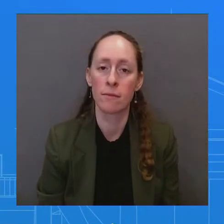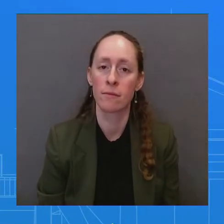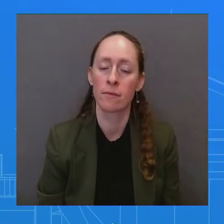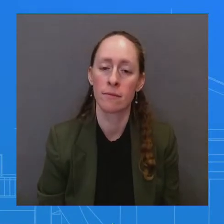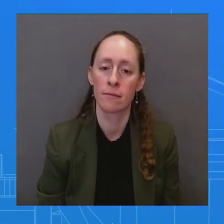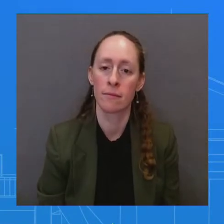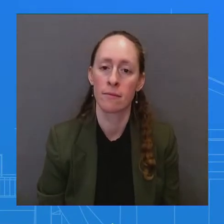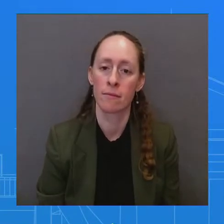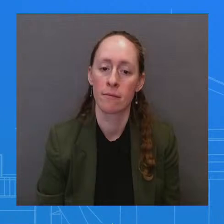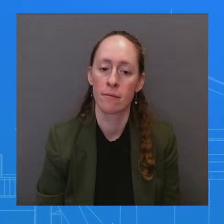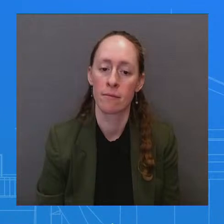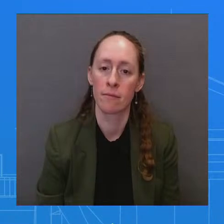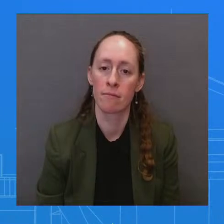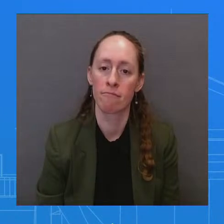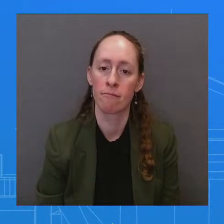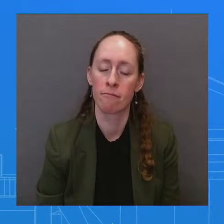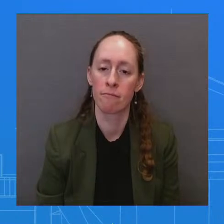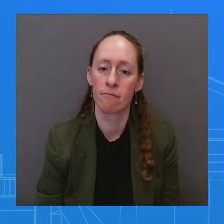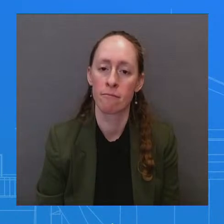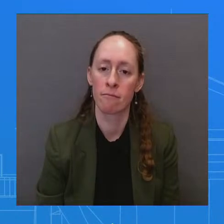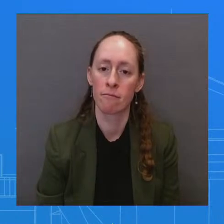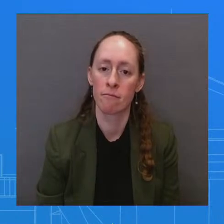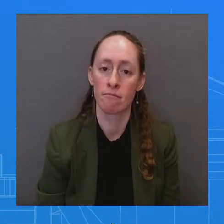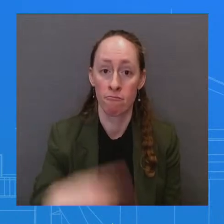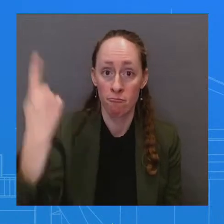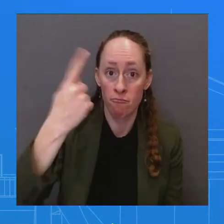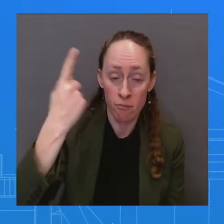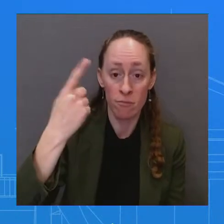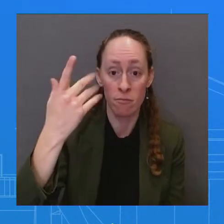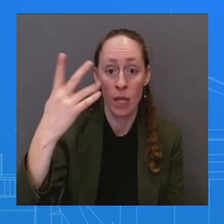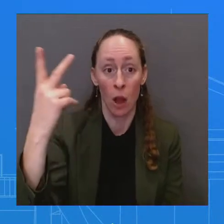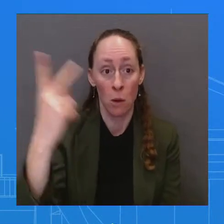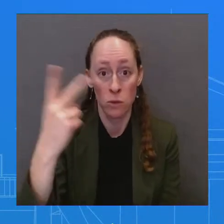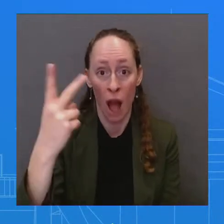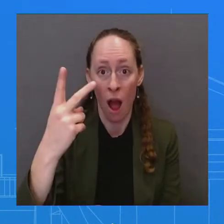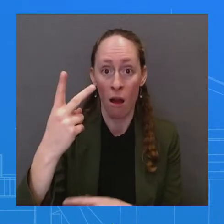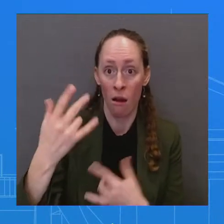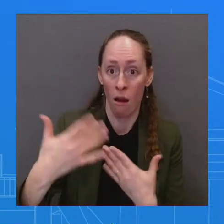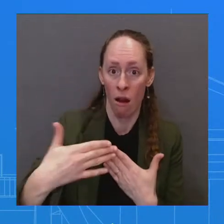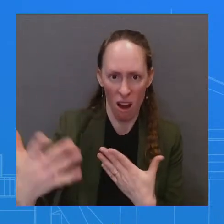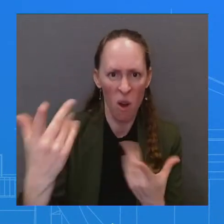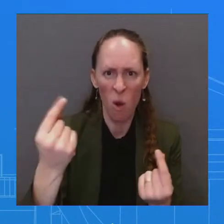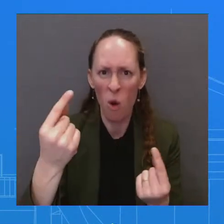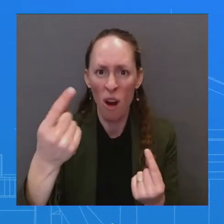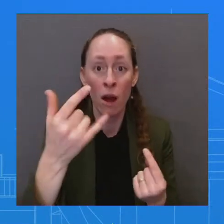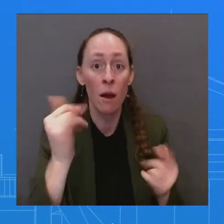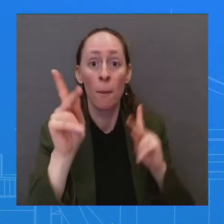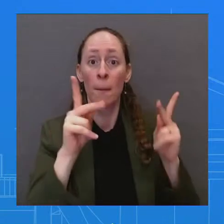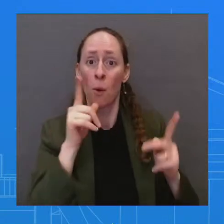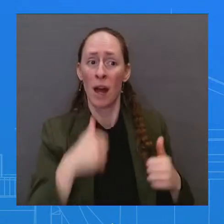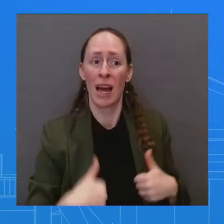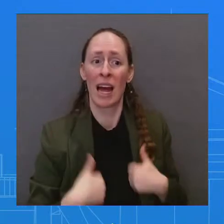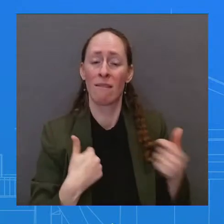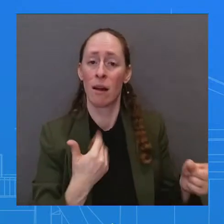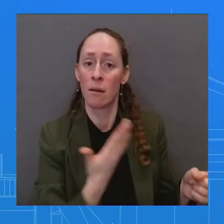be able to help facilitate -- Mr. Kirby: Yeah. The Press: -- in terms of that -- those 48 hours? Mr. Kirby: It's a great question. With every single day -- and this is the part of this hostage deal